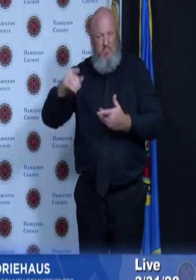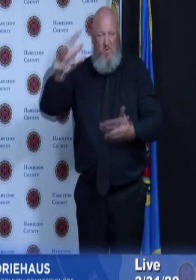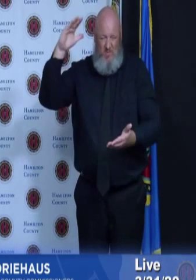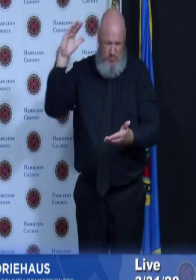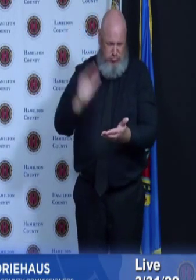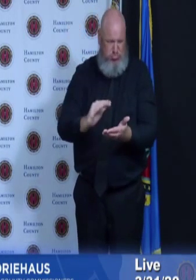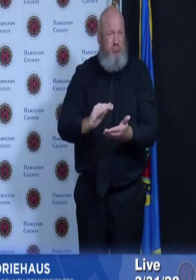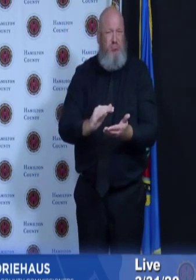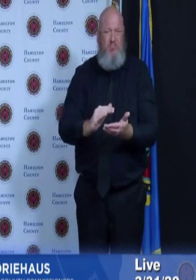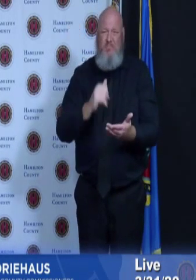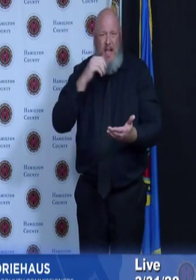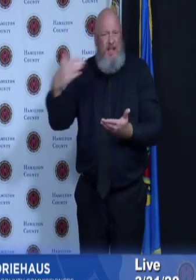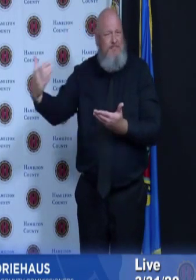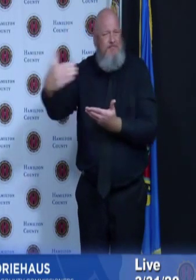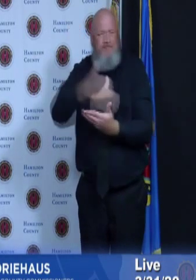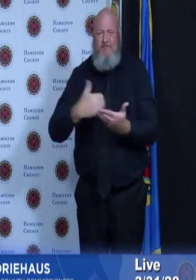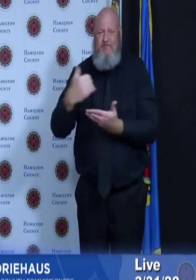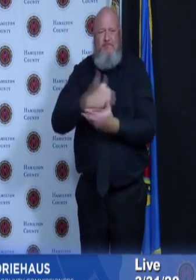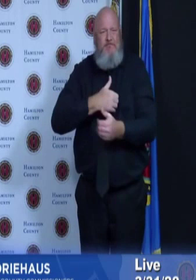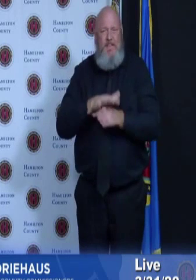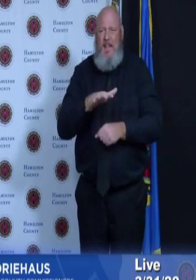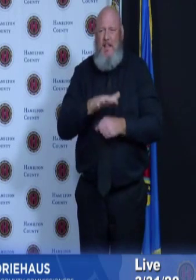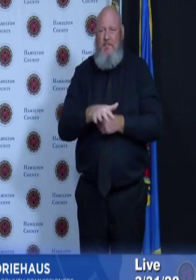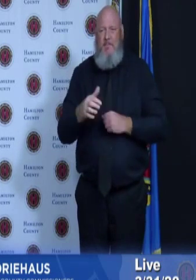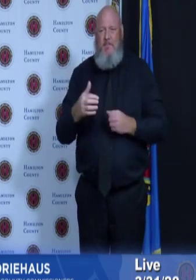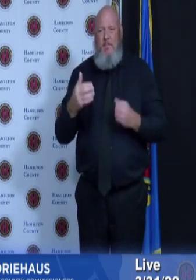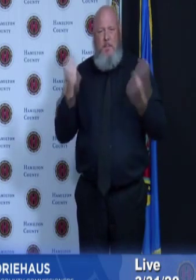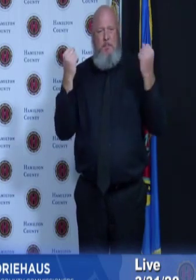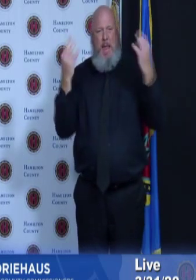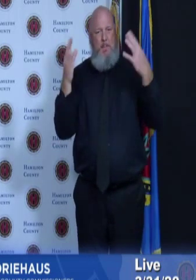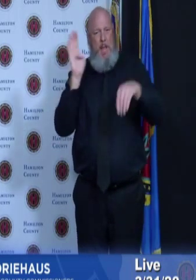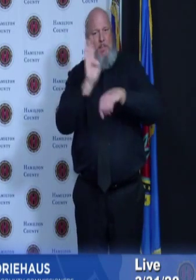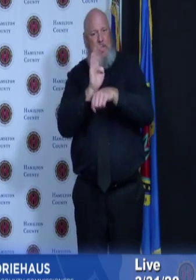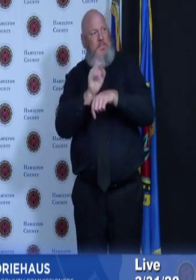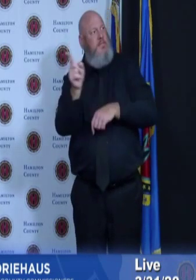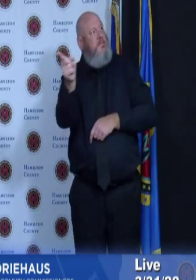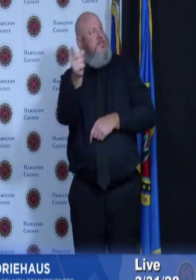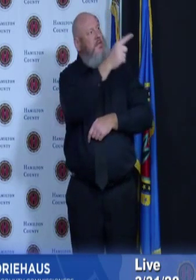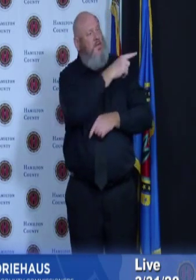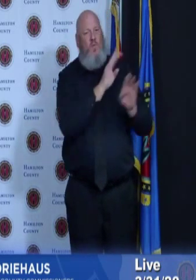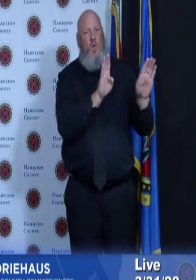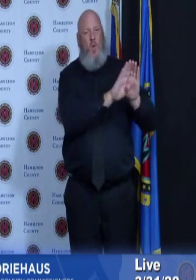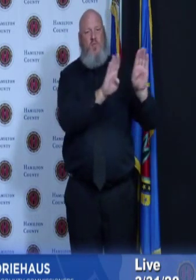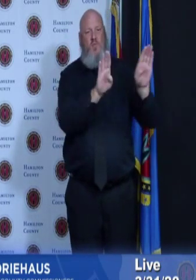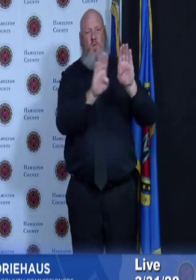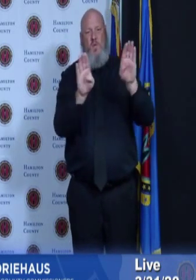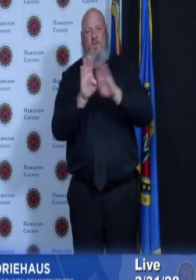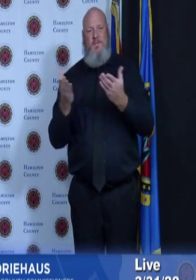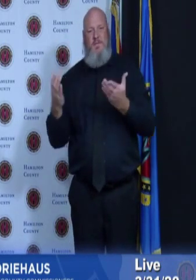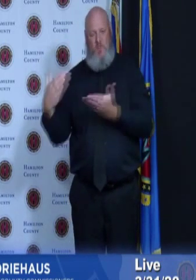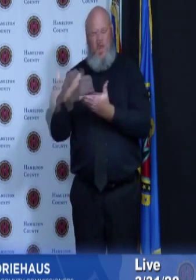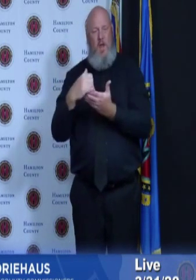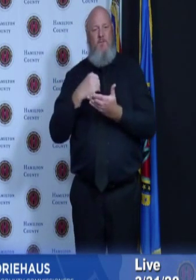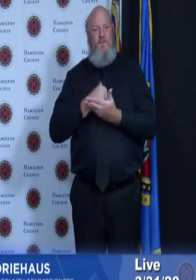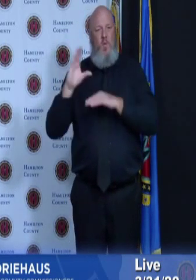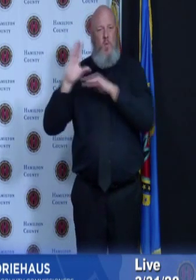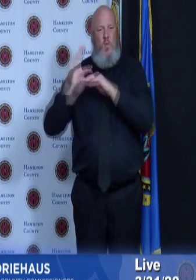businesses closing and you know people frankly aren't aren't buying things like they were before you know I think what you're gonna hear from Jeff